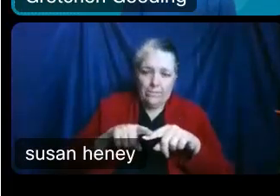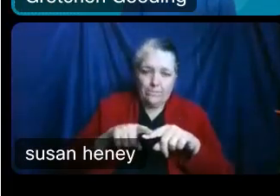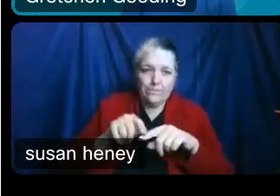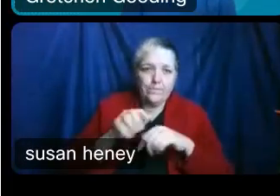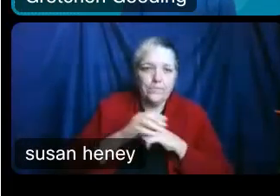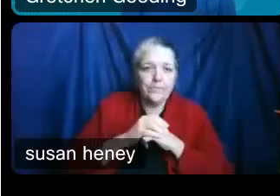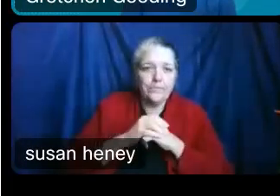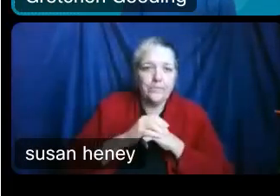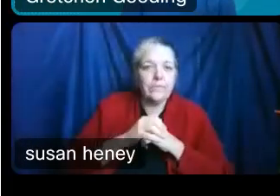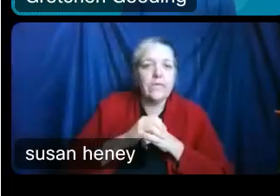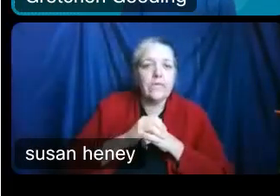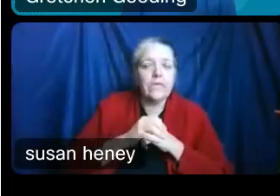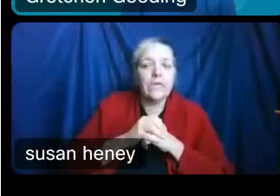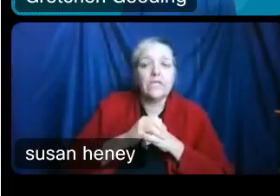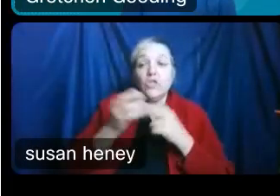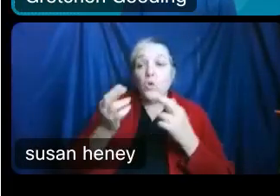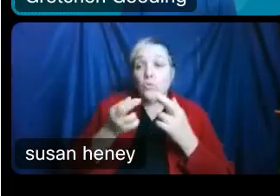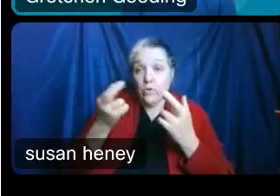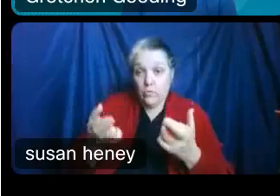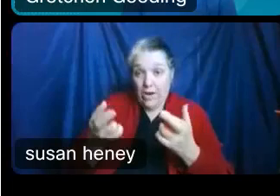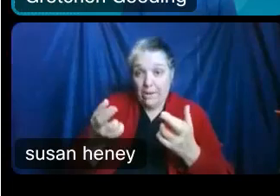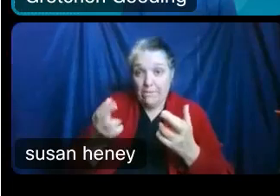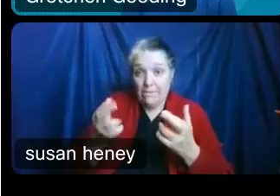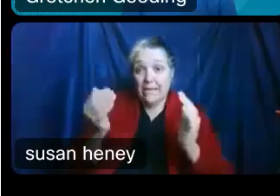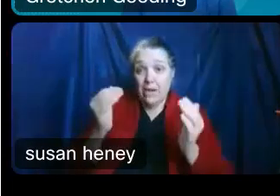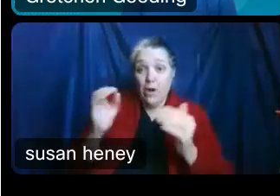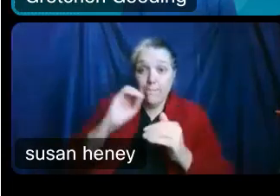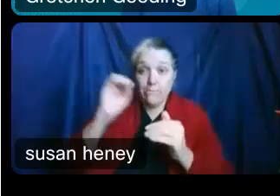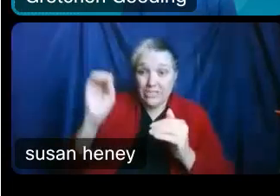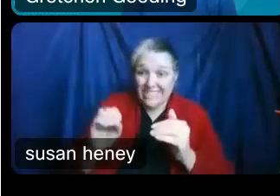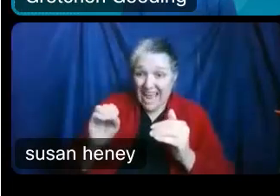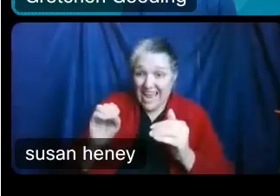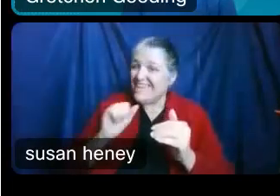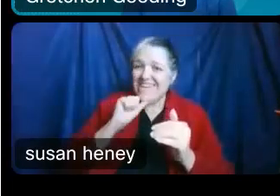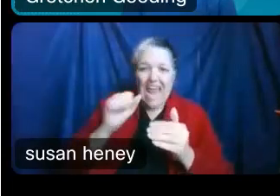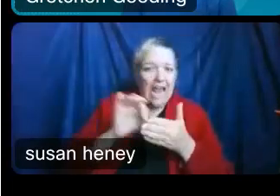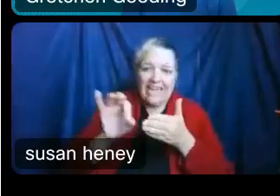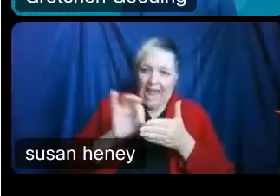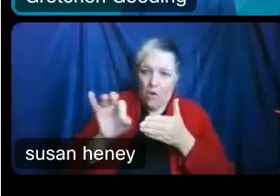Because of this, we recommend users compare percents instead of counts where possible.